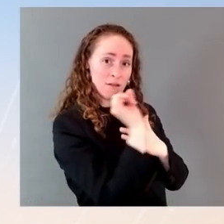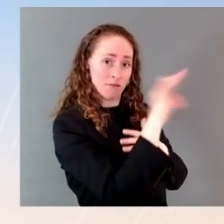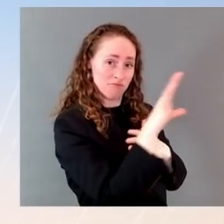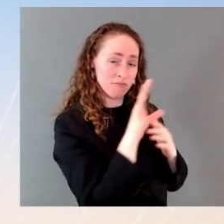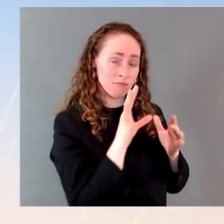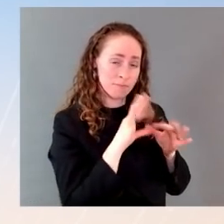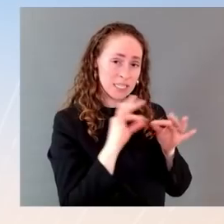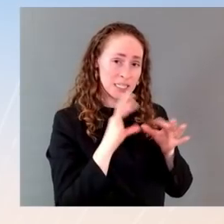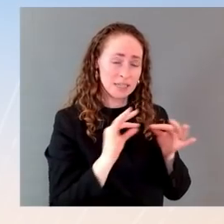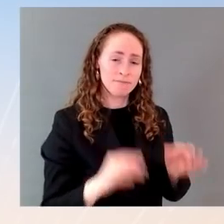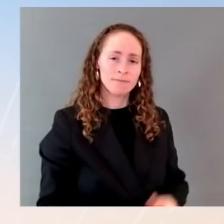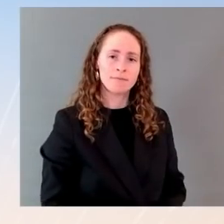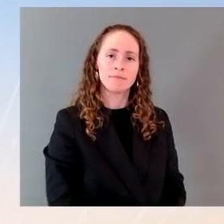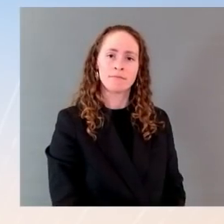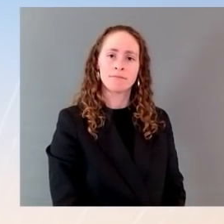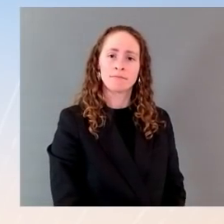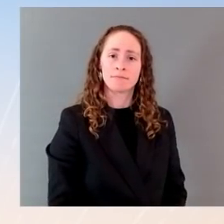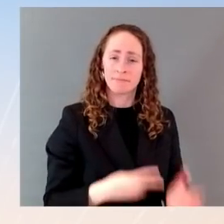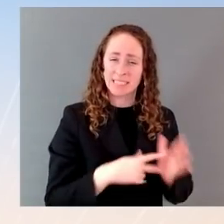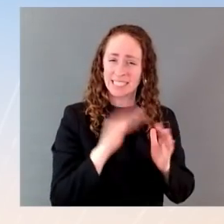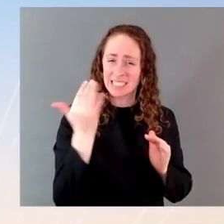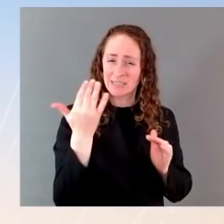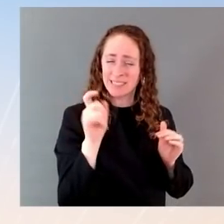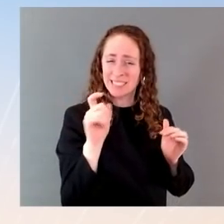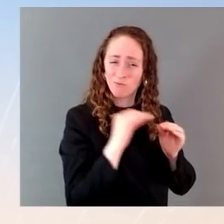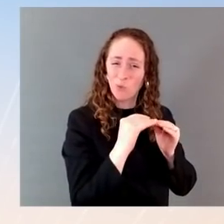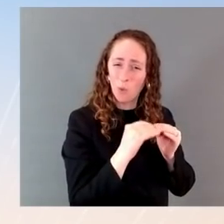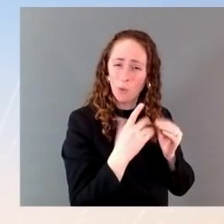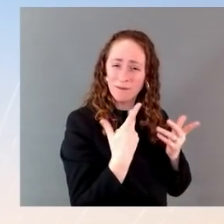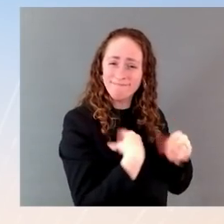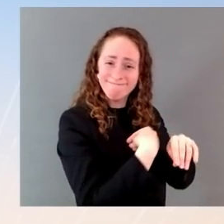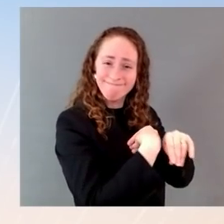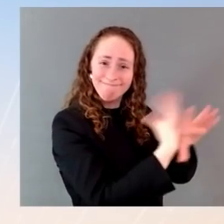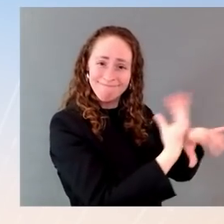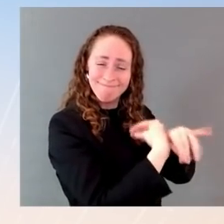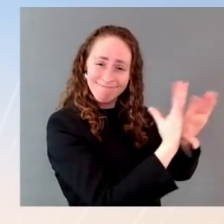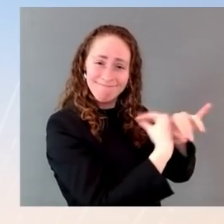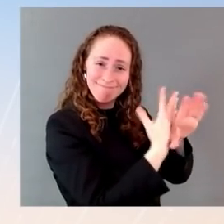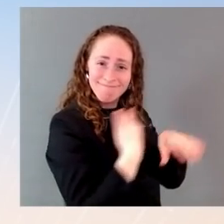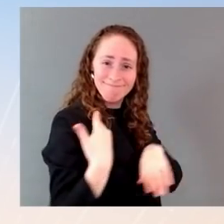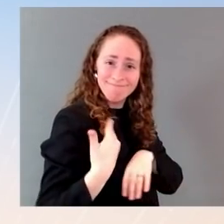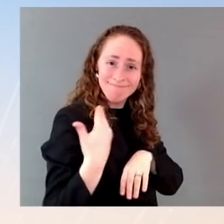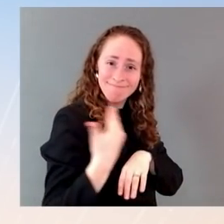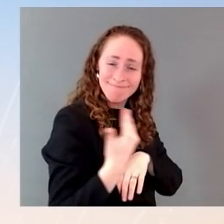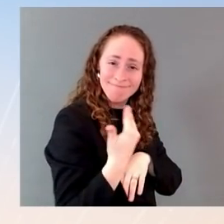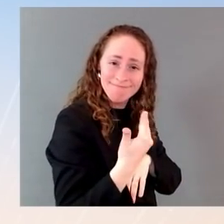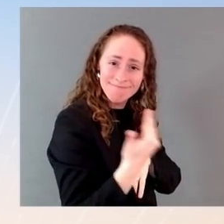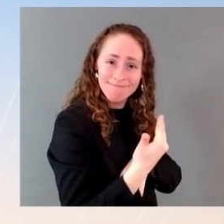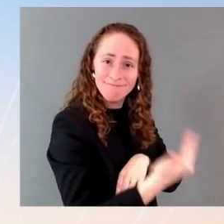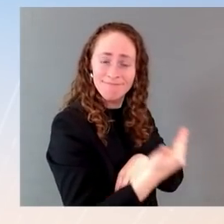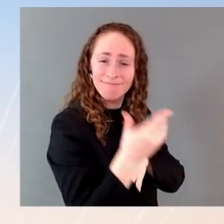Ms. Psaki: Sure, I mean -- and, April, I will say that the President certainly values leader-to-leader diplomacy, as you've seen evidence of over the course